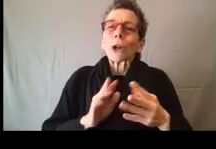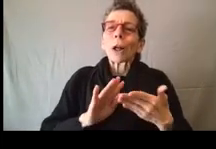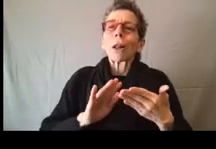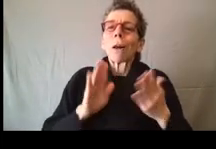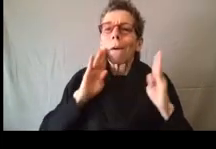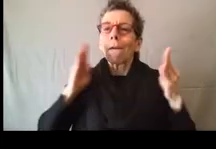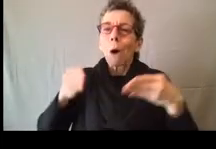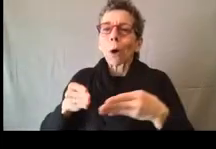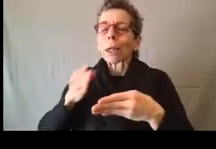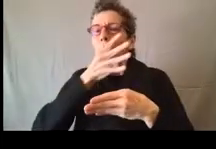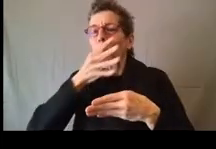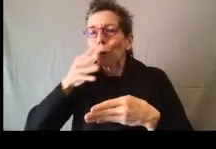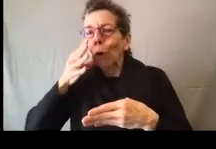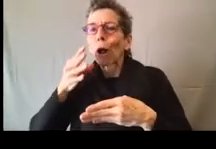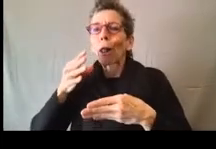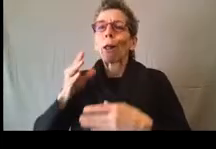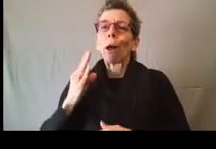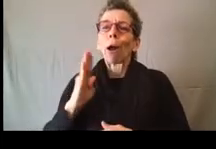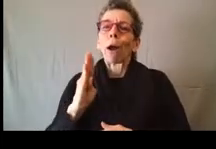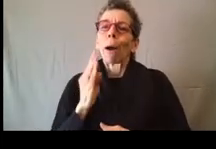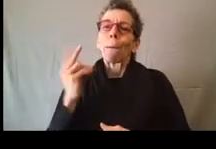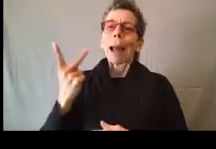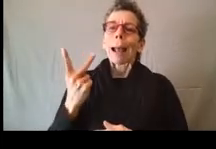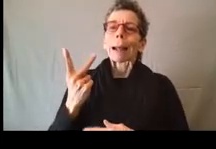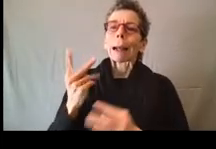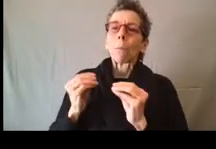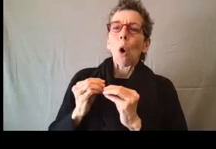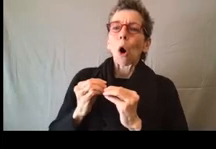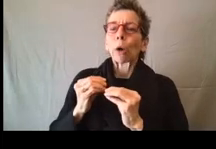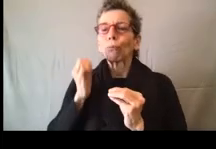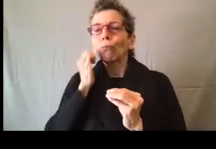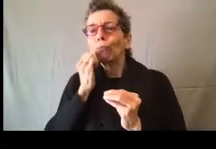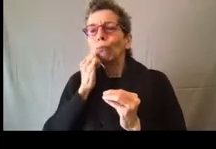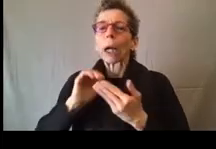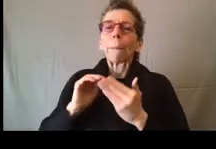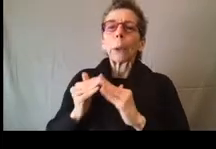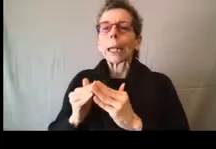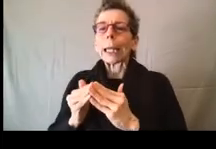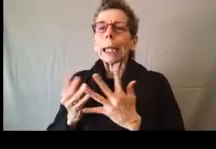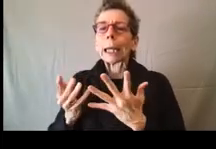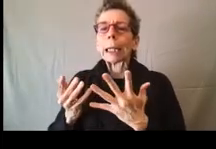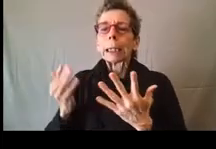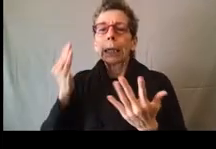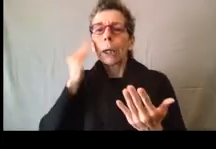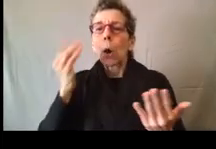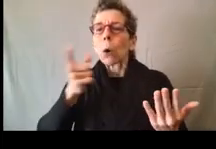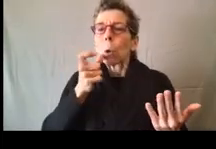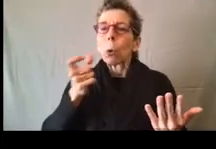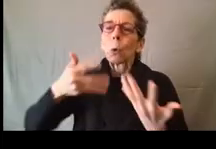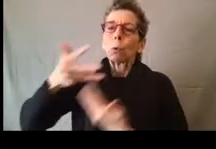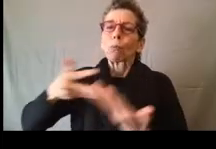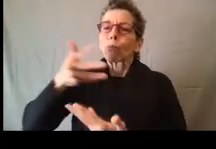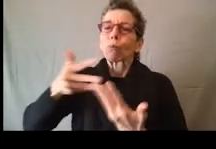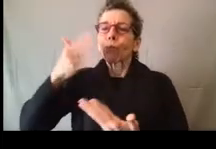rural settings, where you have a greater sense of community if individuals all know each